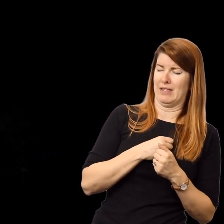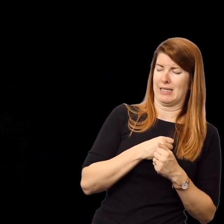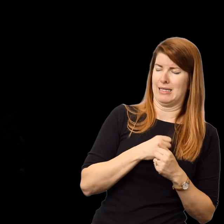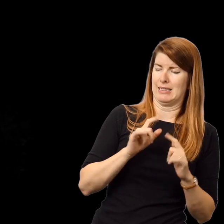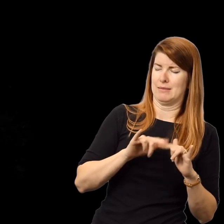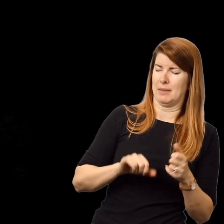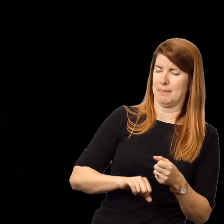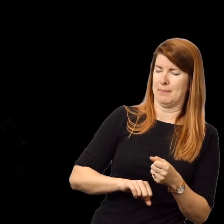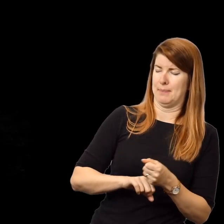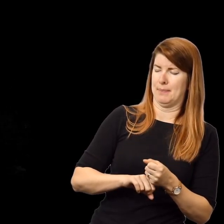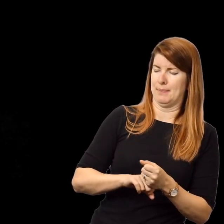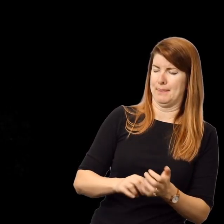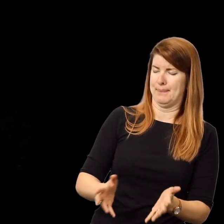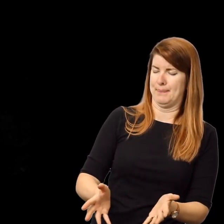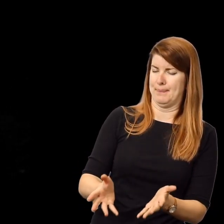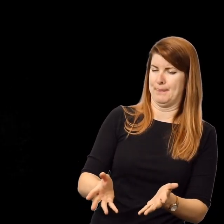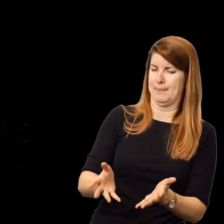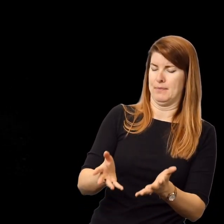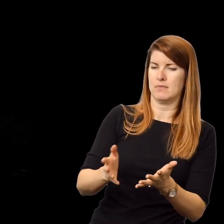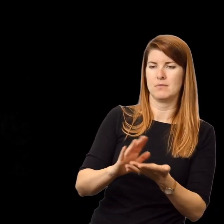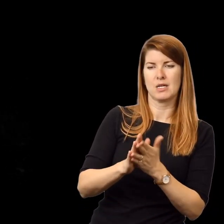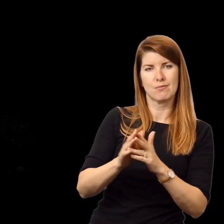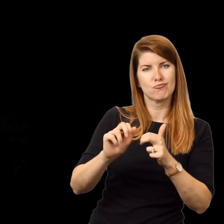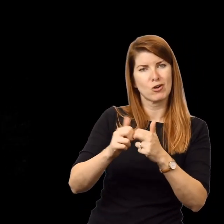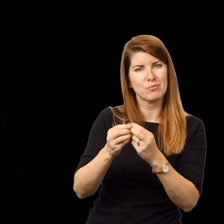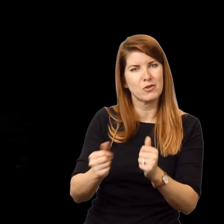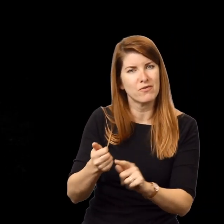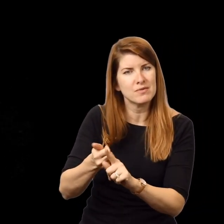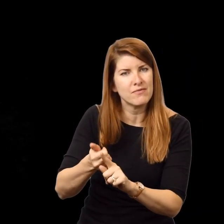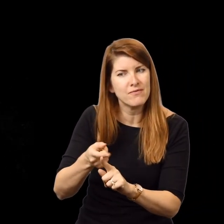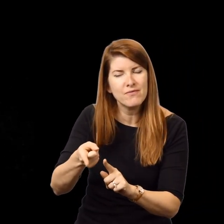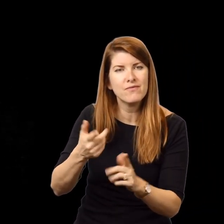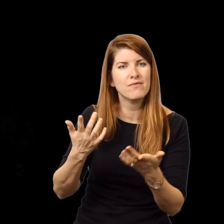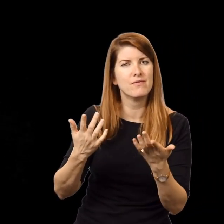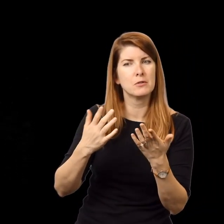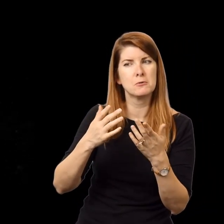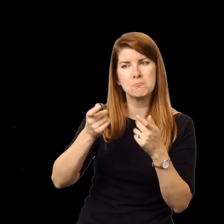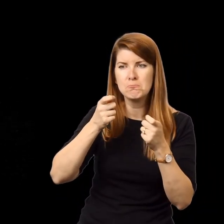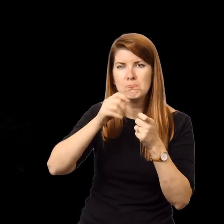so that we can lovingly and strongly support our kids to becoming problem solvers,